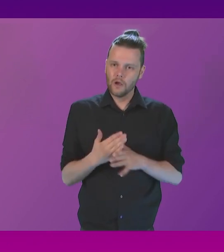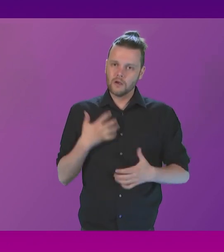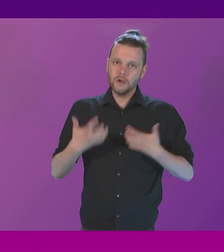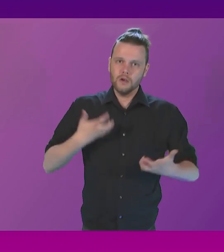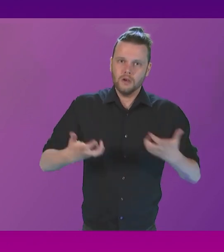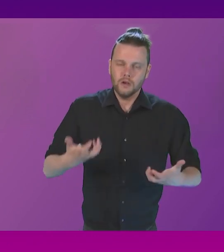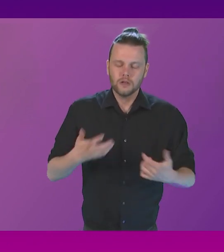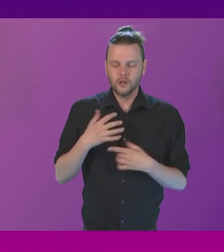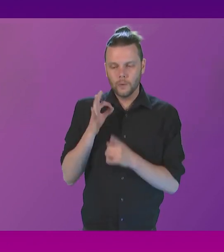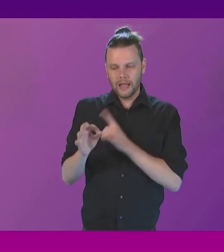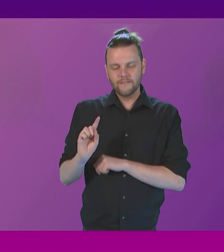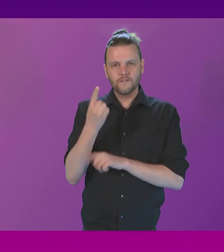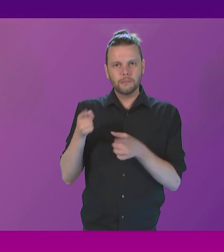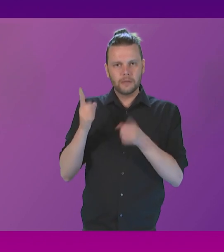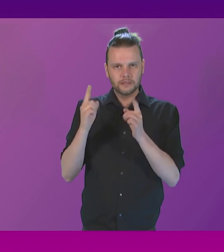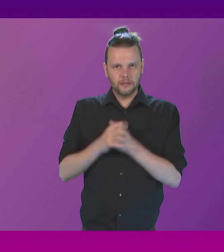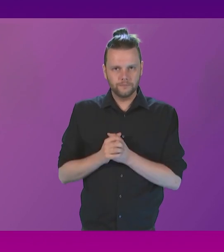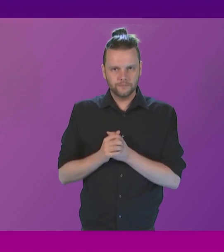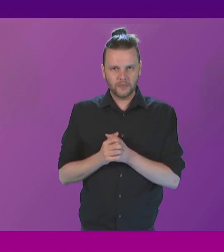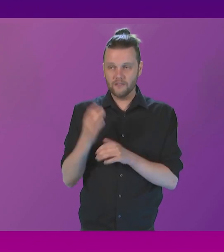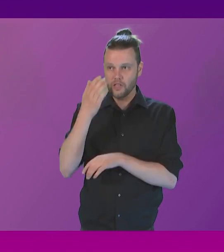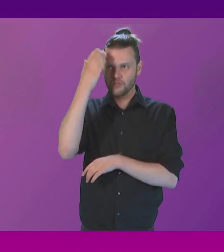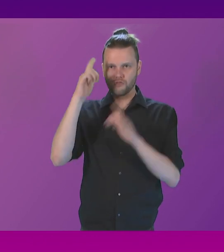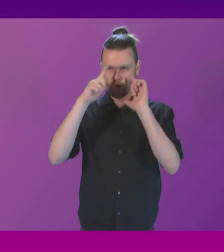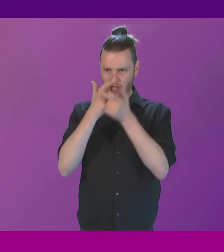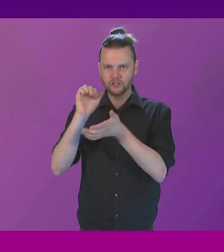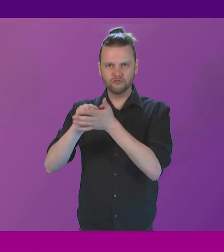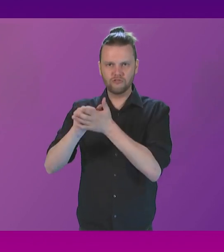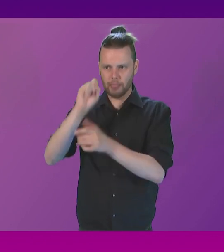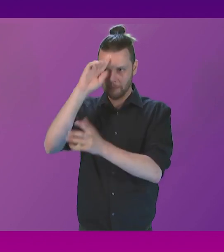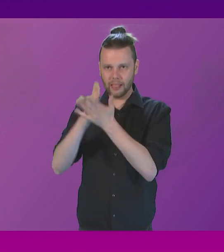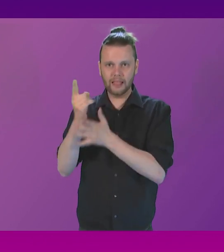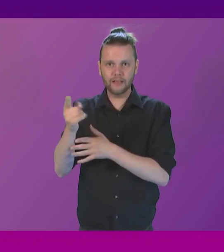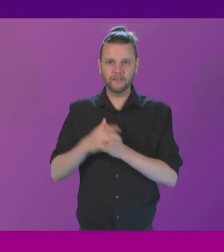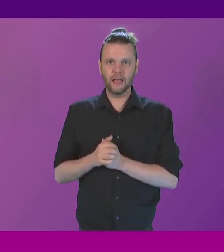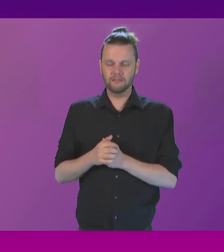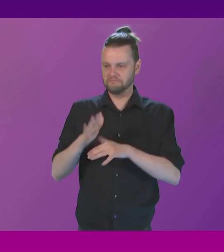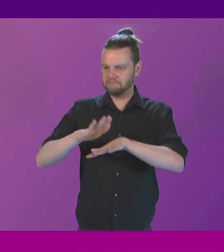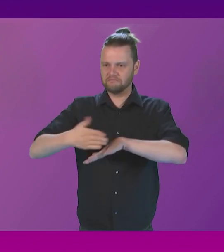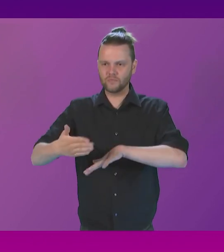Does the First Minister accept that the royal colleges are correct in their belief that, irrespective of the pandemic,